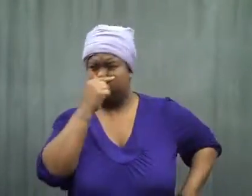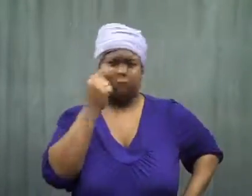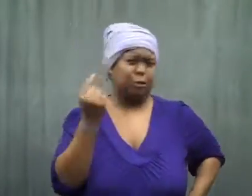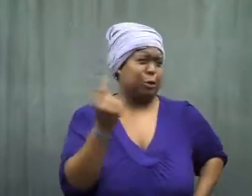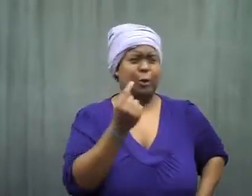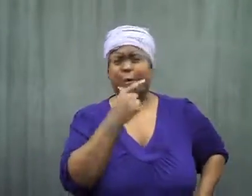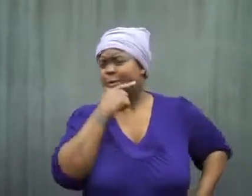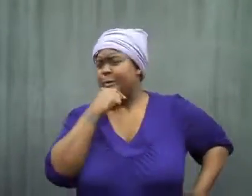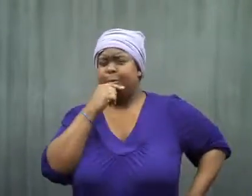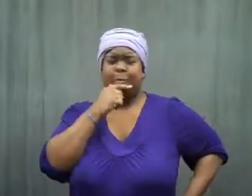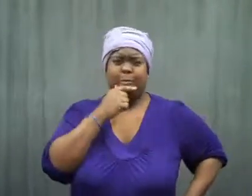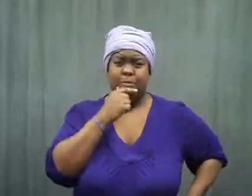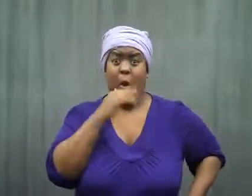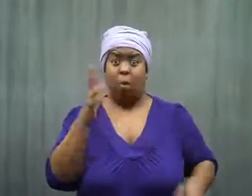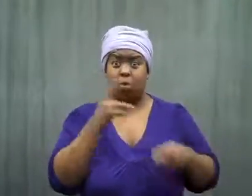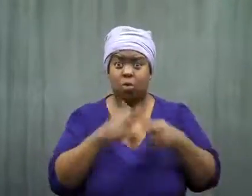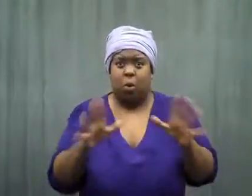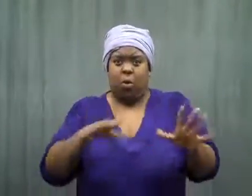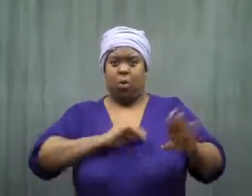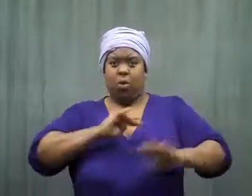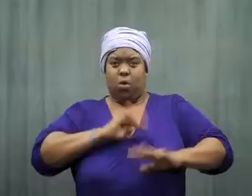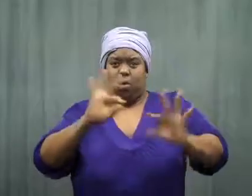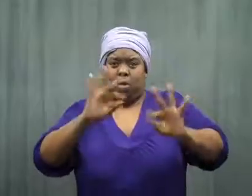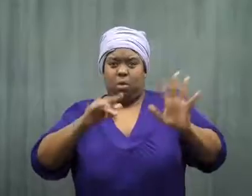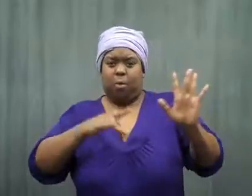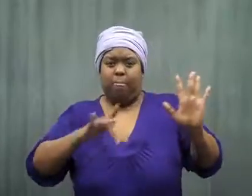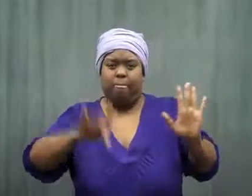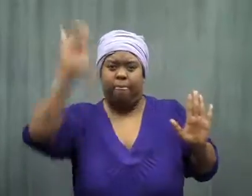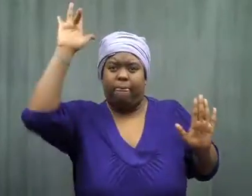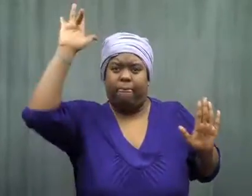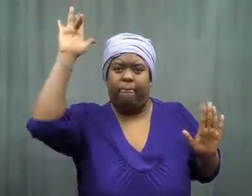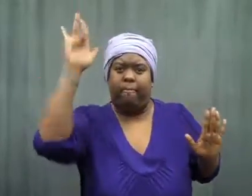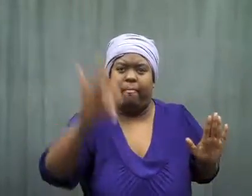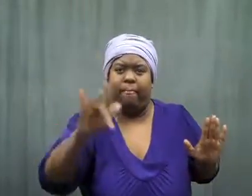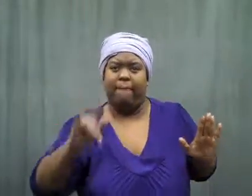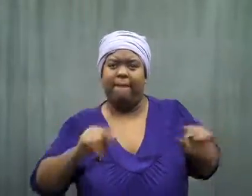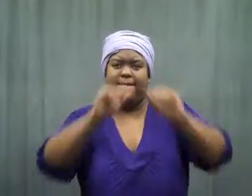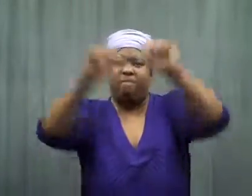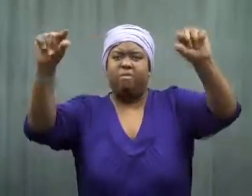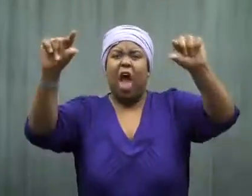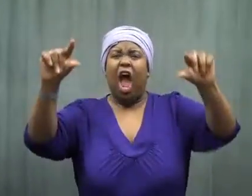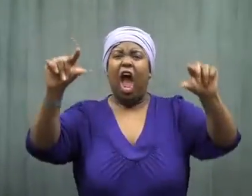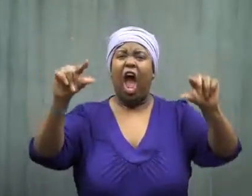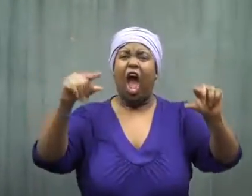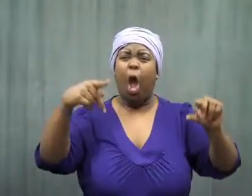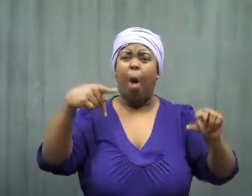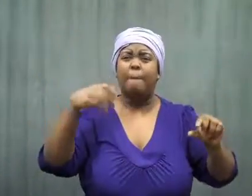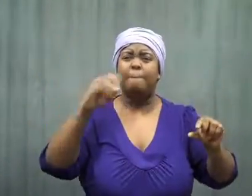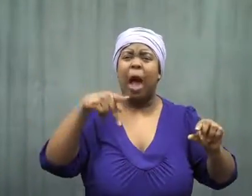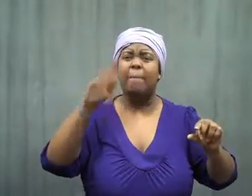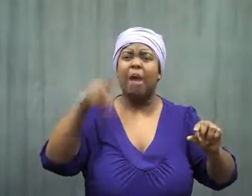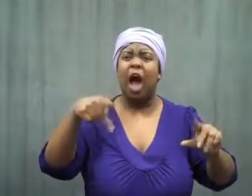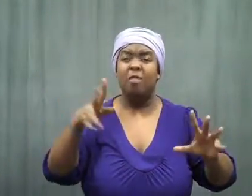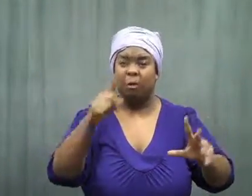What will I do?" Oh, it's almost done! I hit the button and NOOOO!